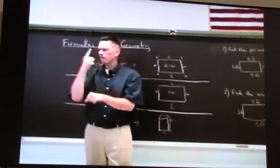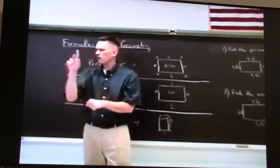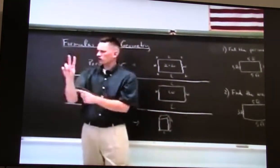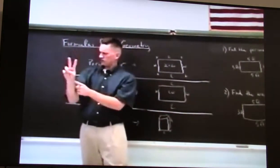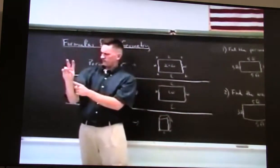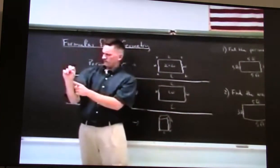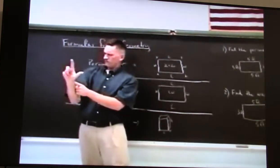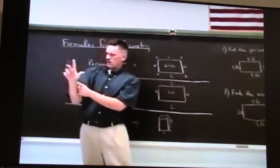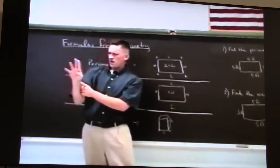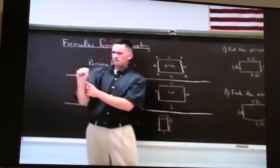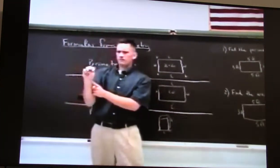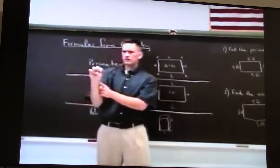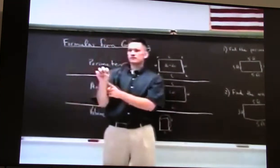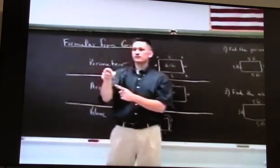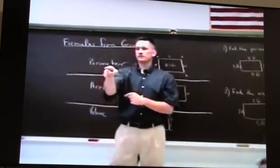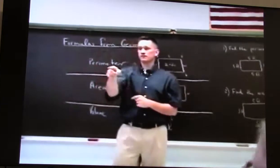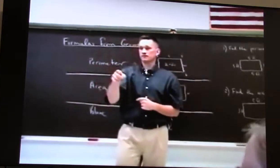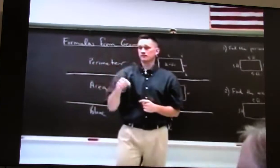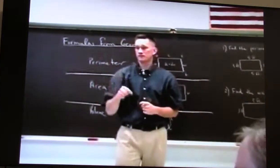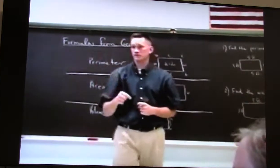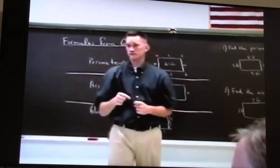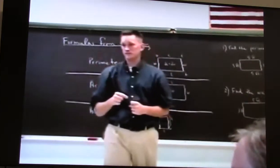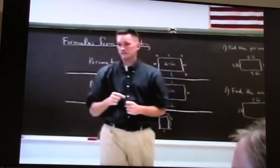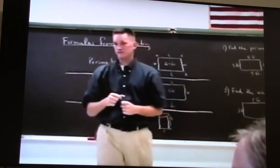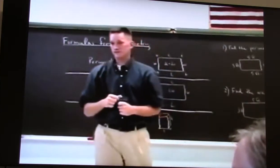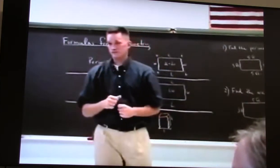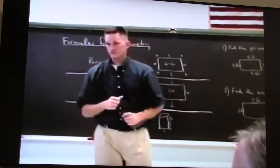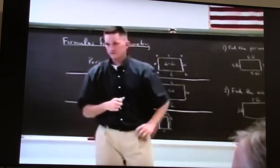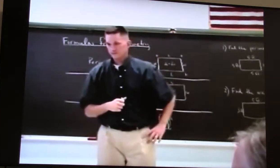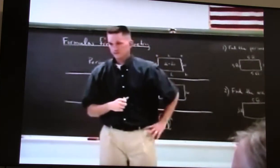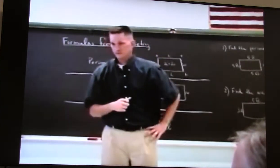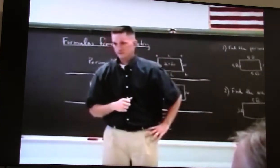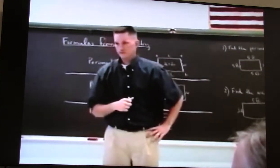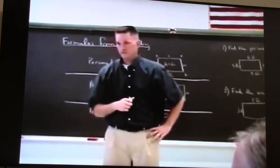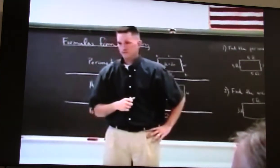What do you use volume for? Yes.